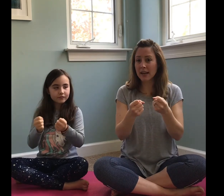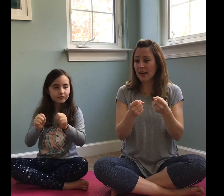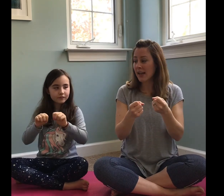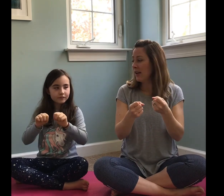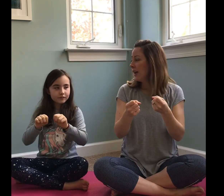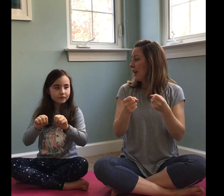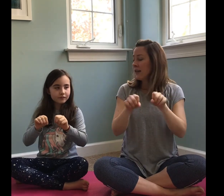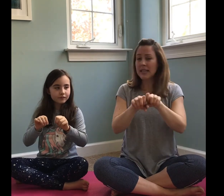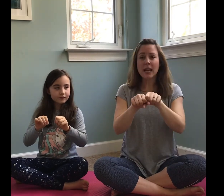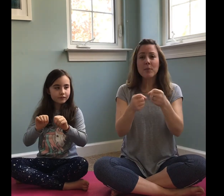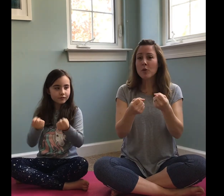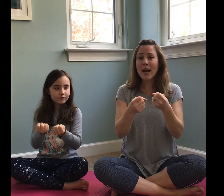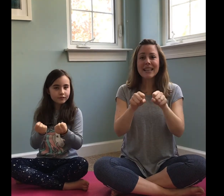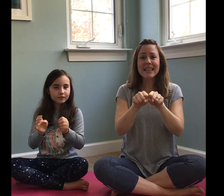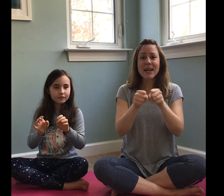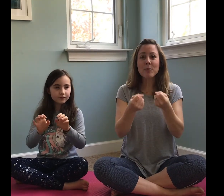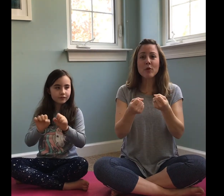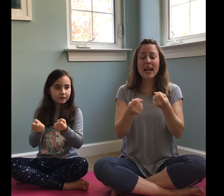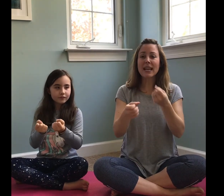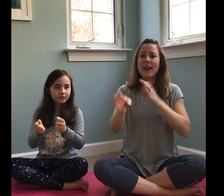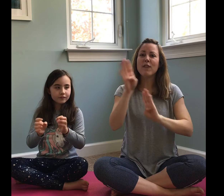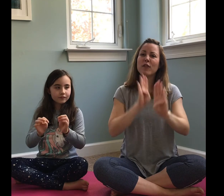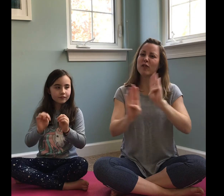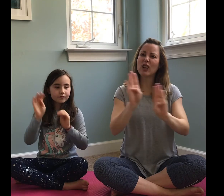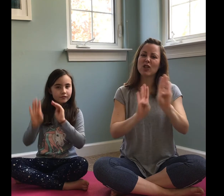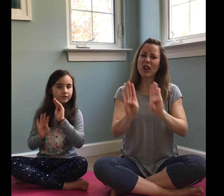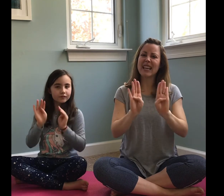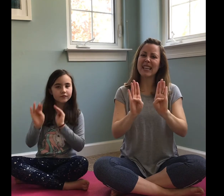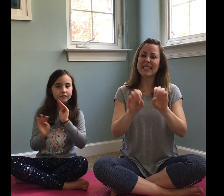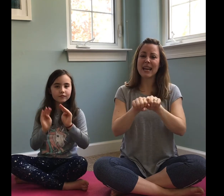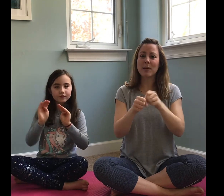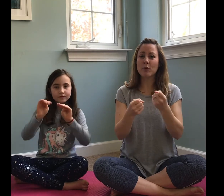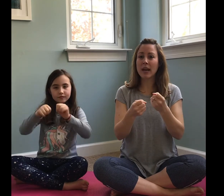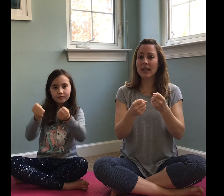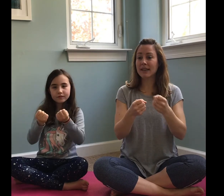take a break take a break if you're frustrated take a break